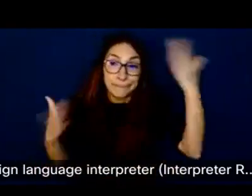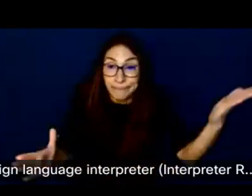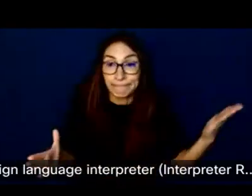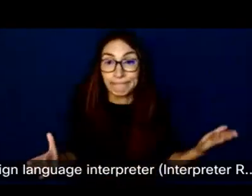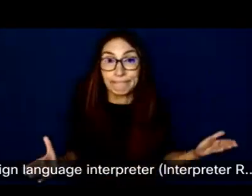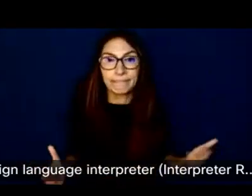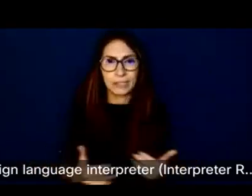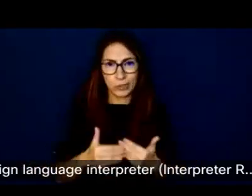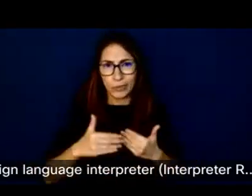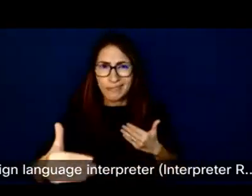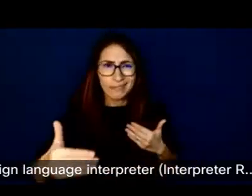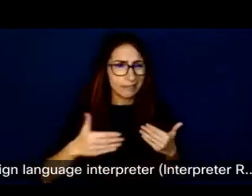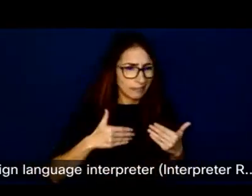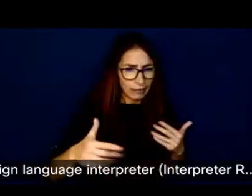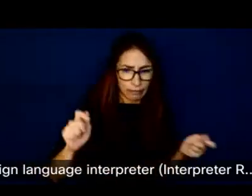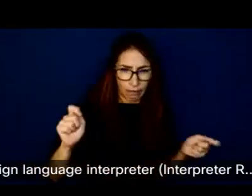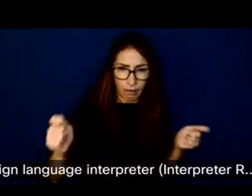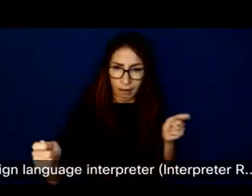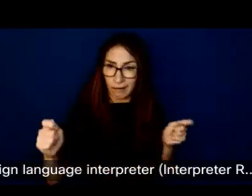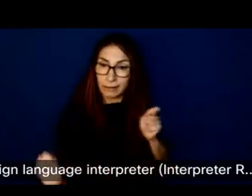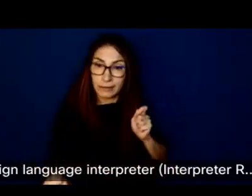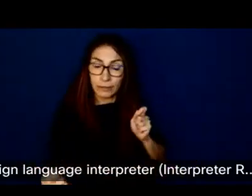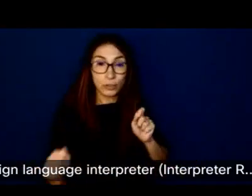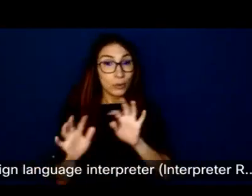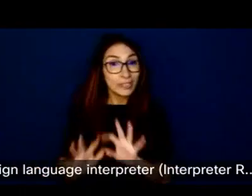that we help patients visit what their plan is and how they're